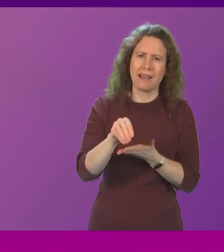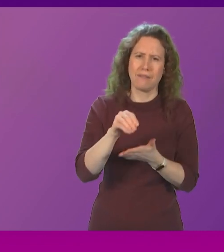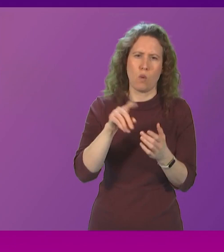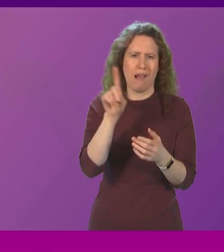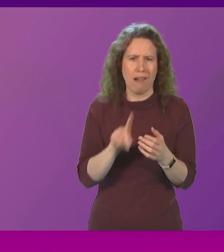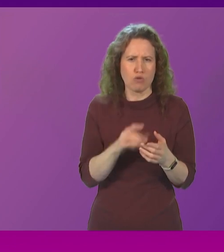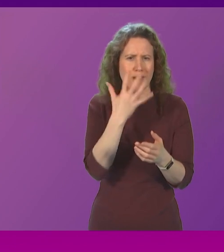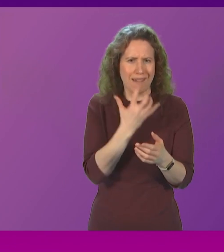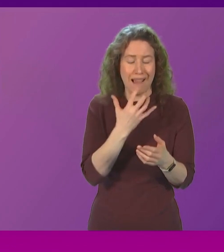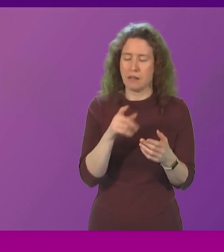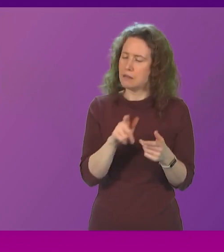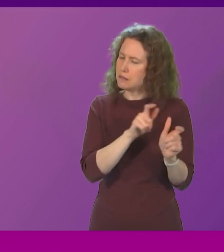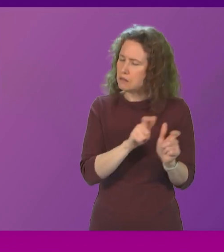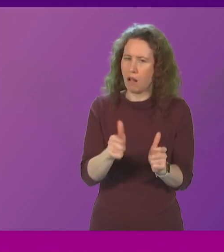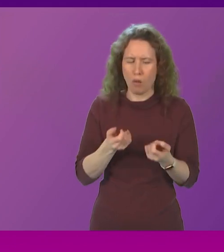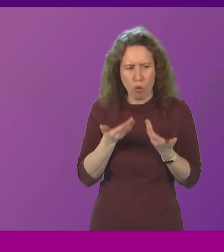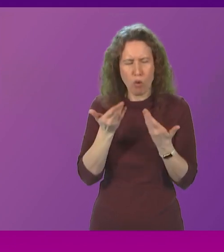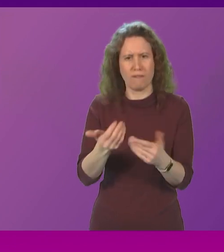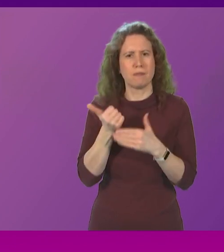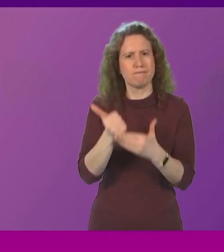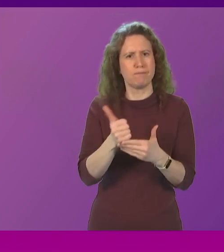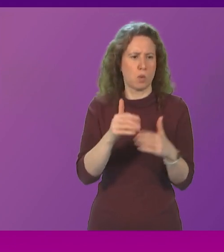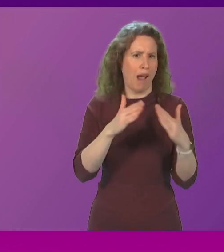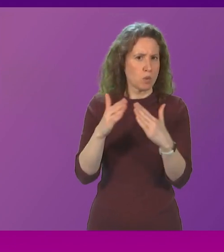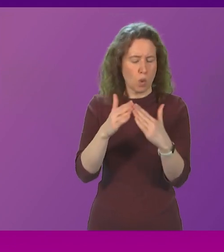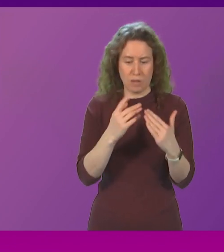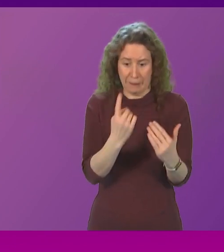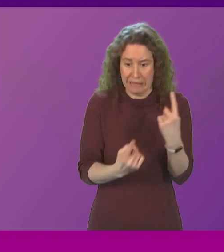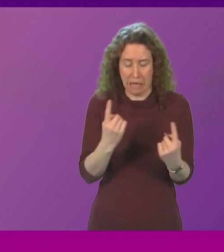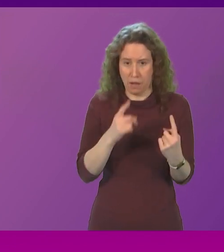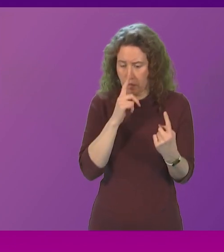It continues to provide a lifeline to households that are at risk of self-rationing or self-disconnecting